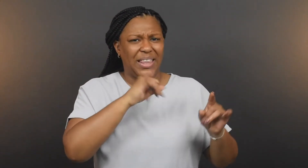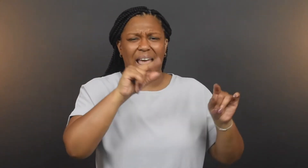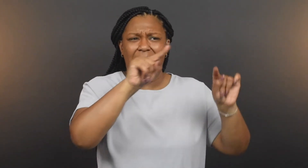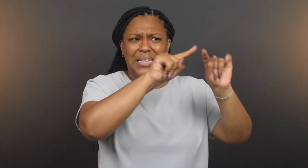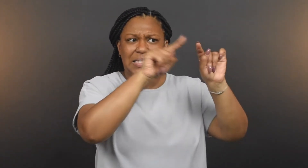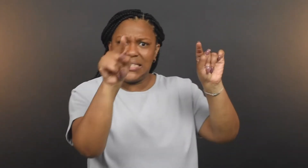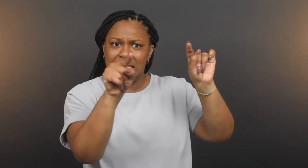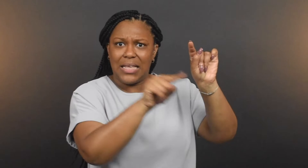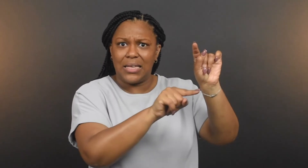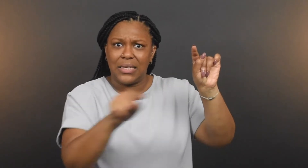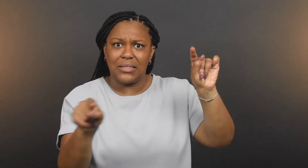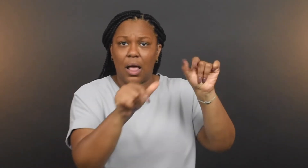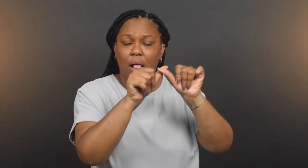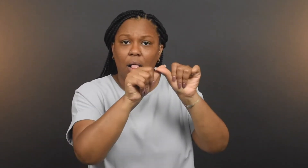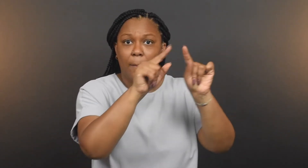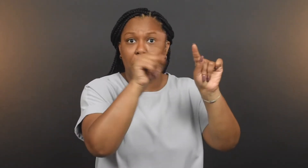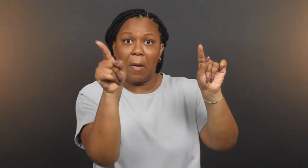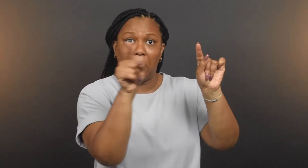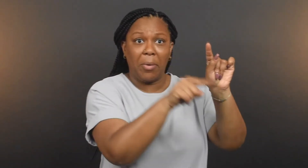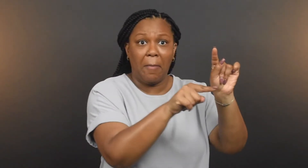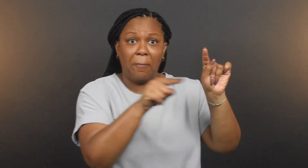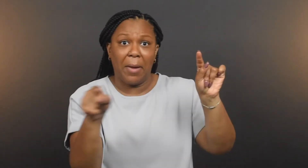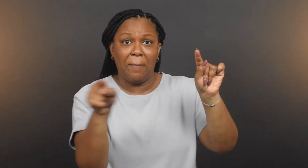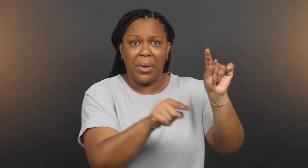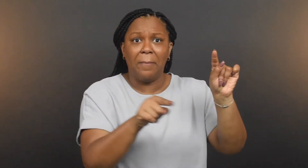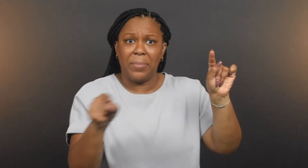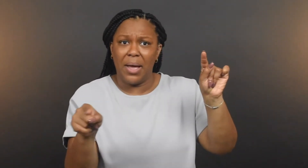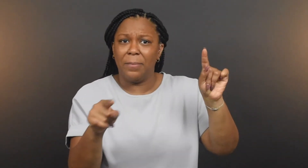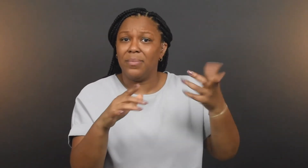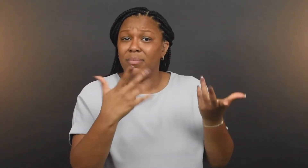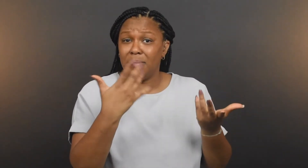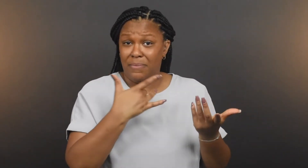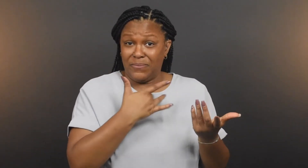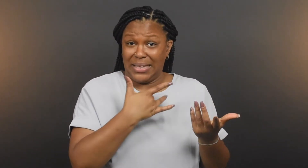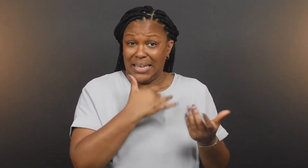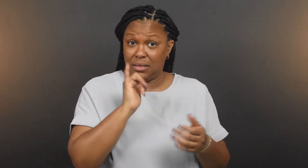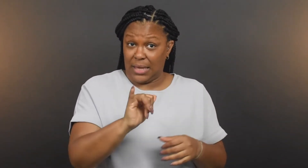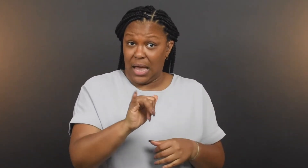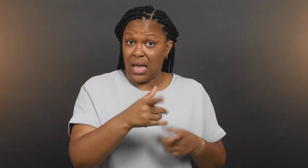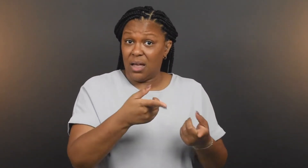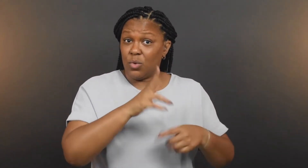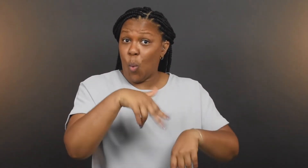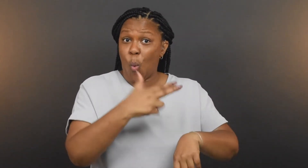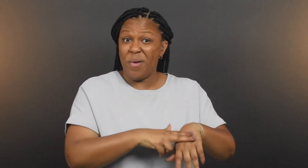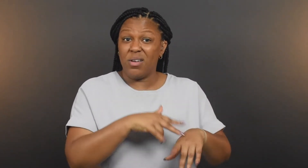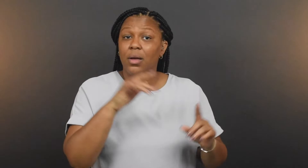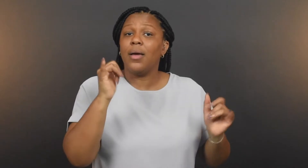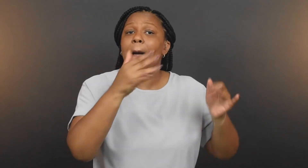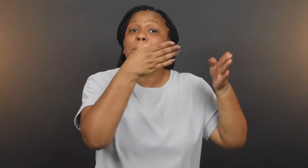“When I expect this virus to zig, it zags,” Deblina says.